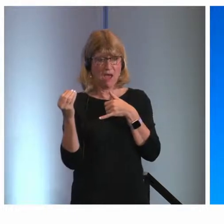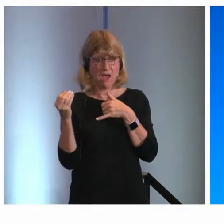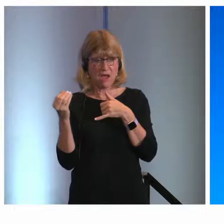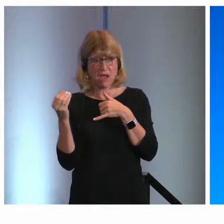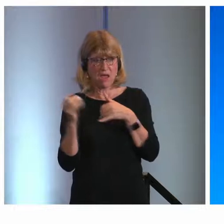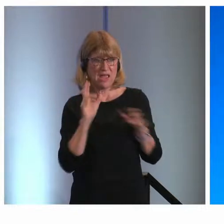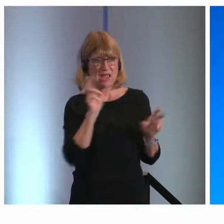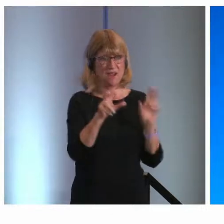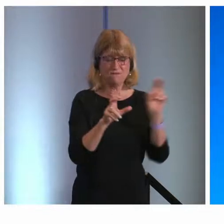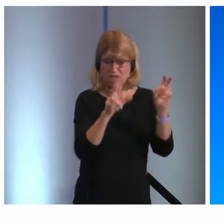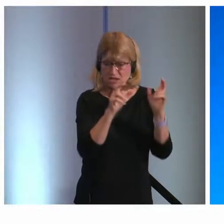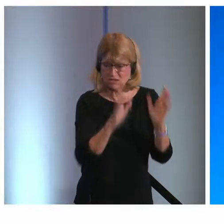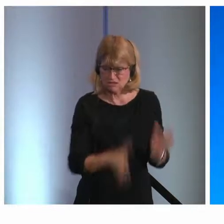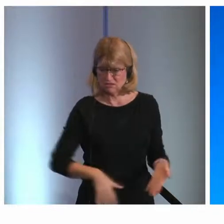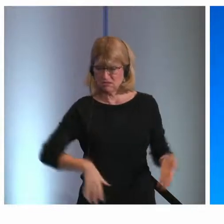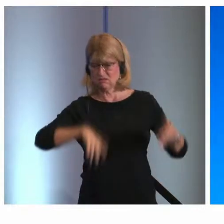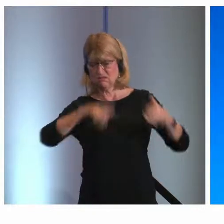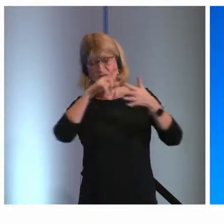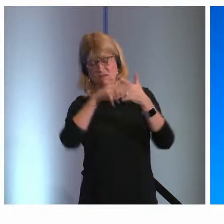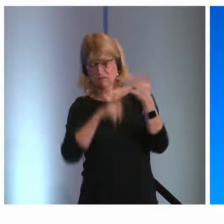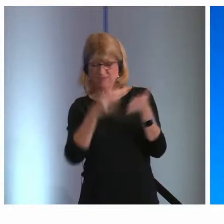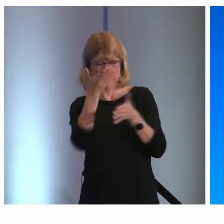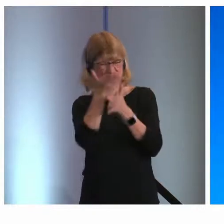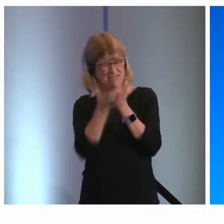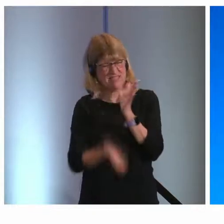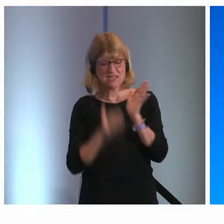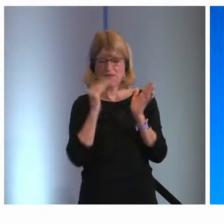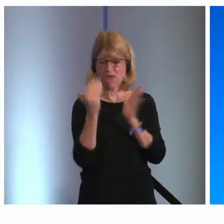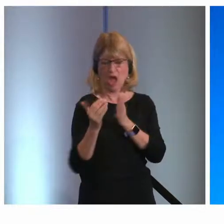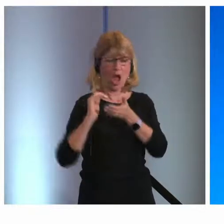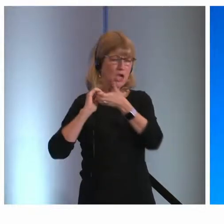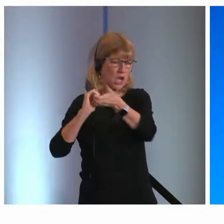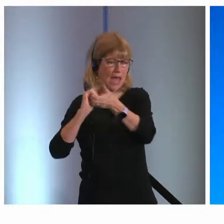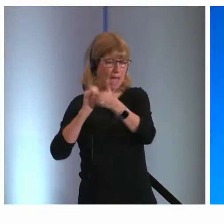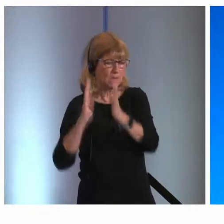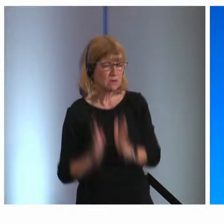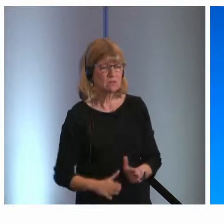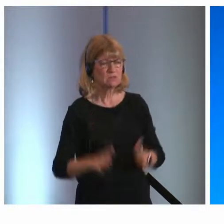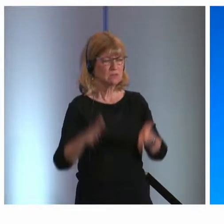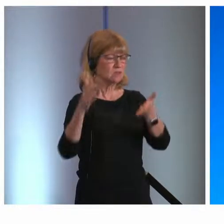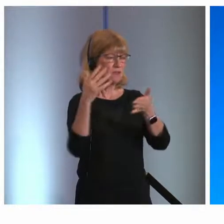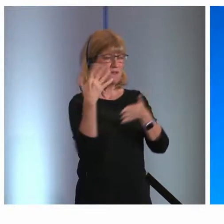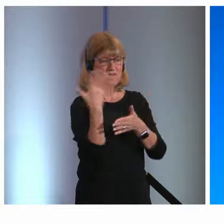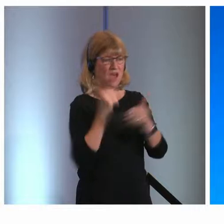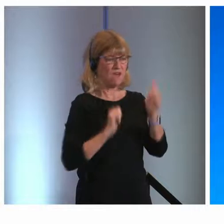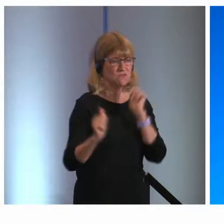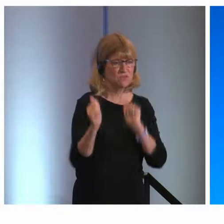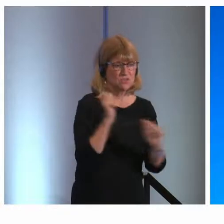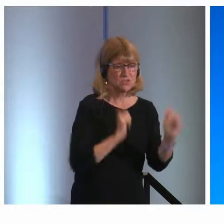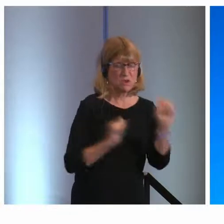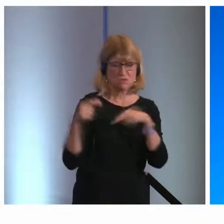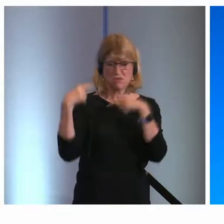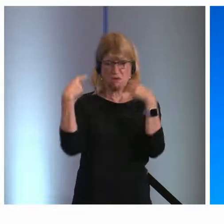two awards, and -- investors collaborators, these are a list